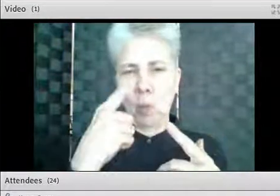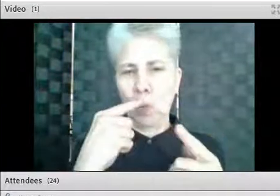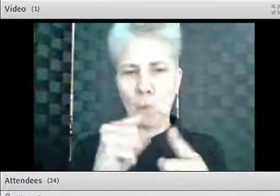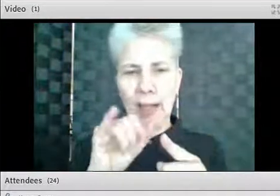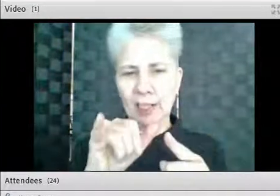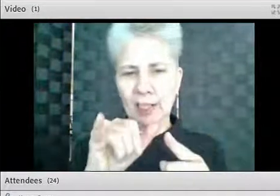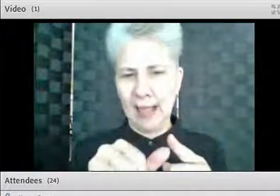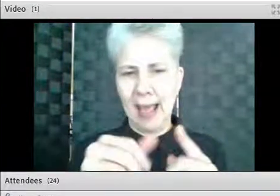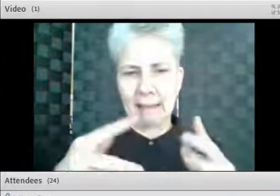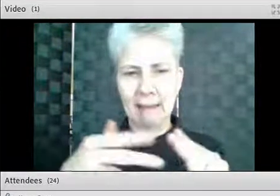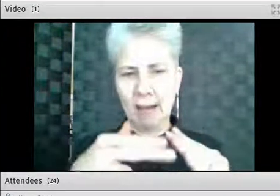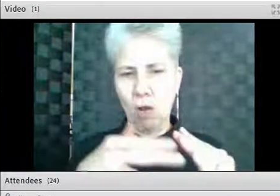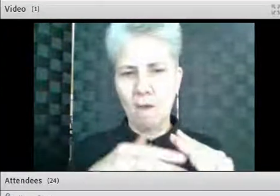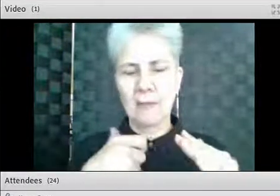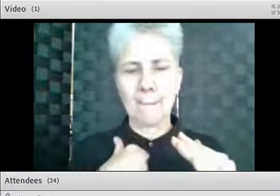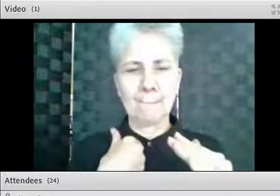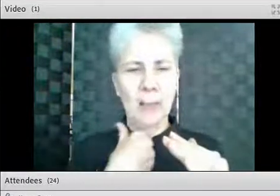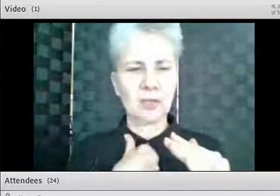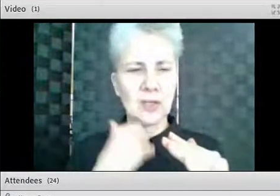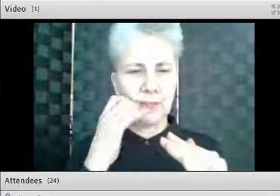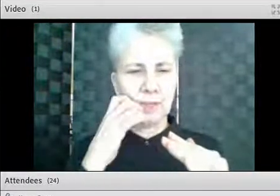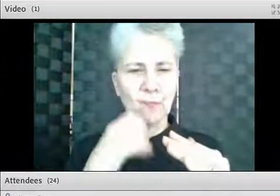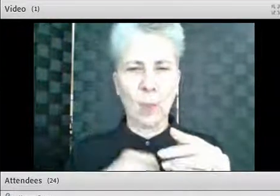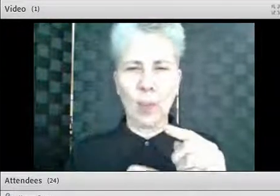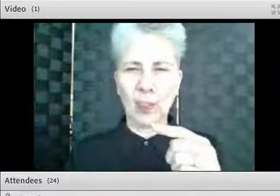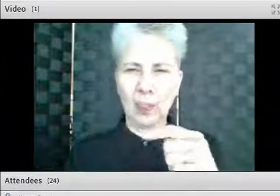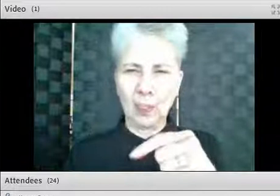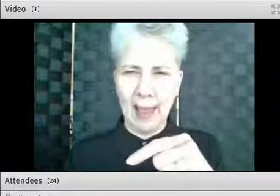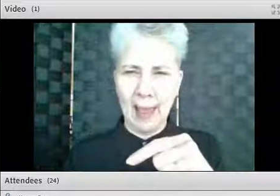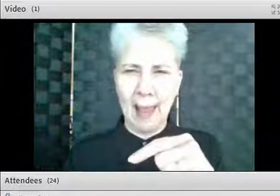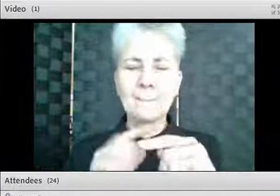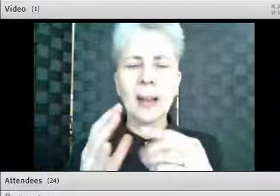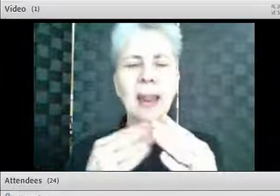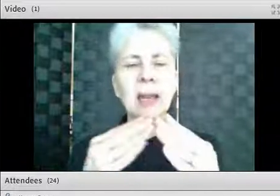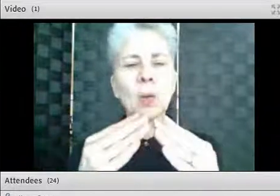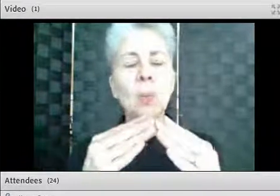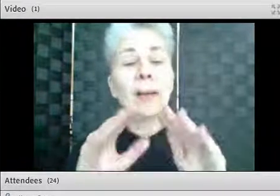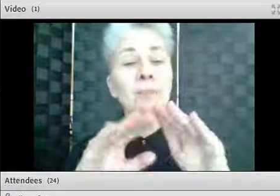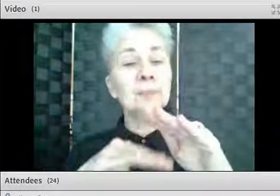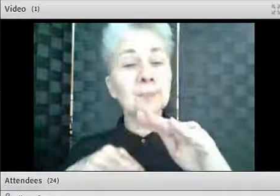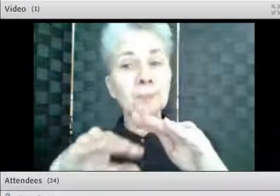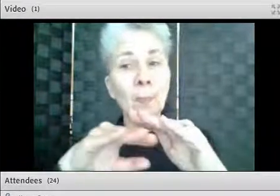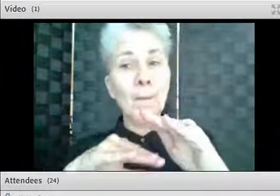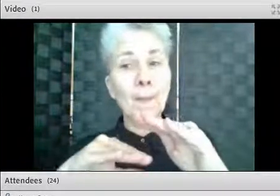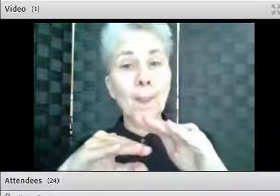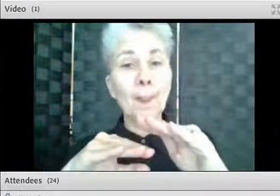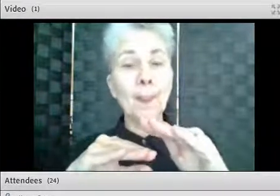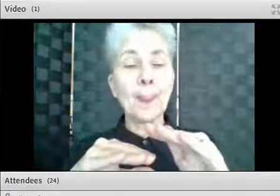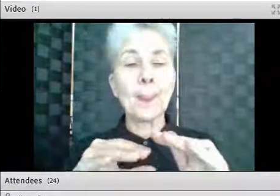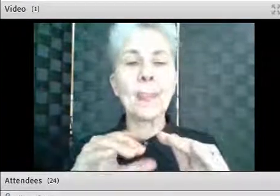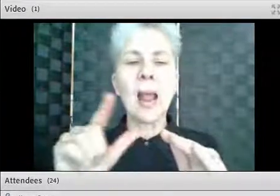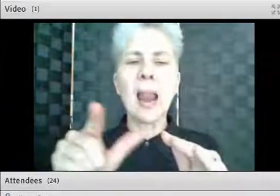so I apologize for this, but okay. So essentially library classification. Okay, what is this?